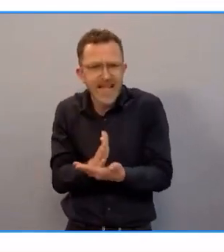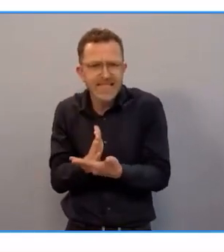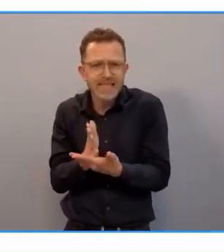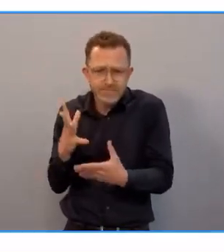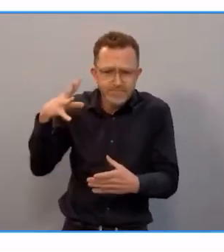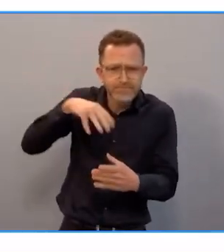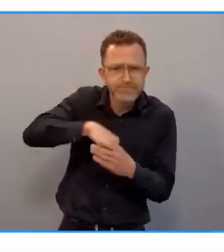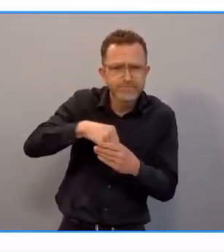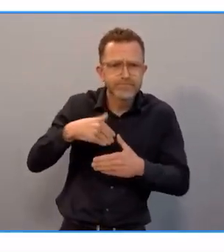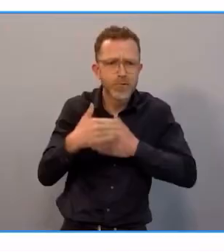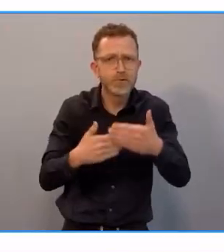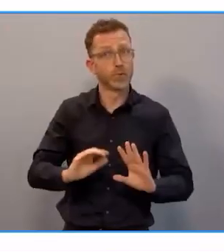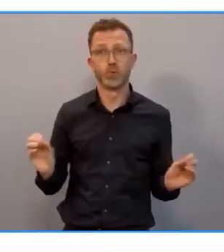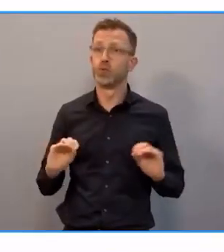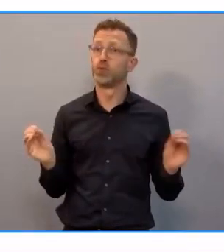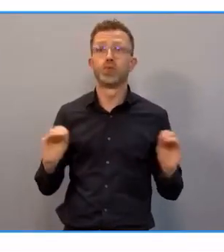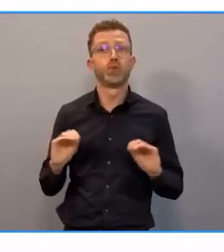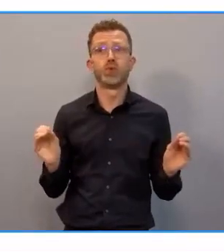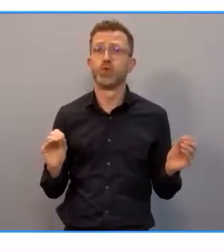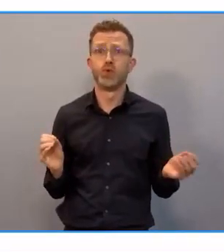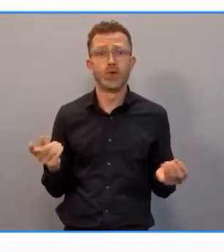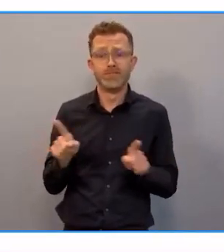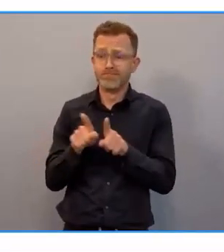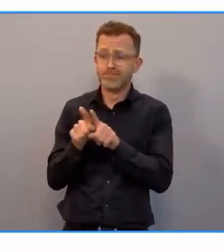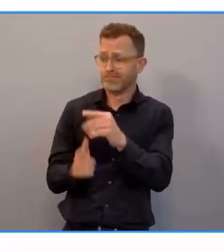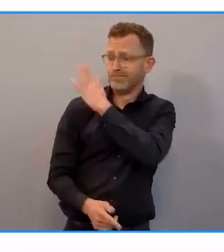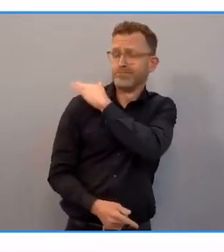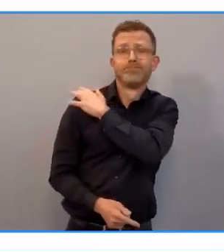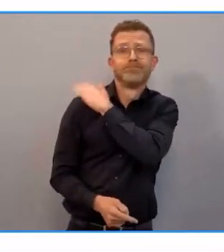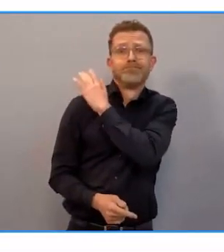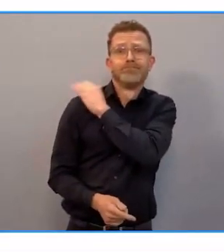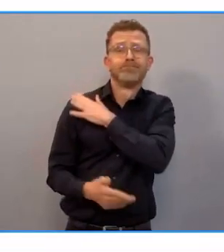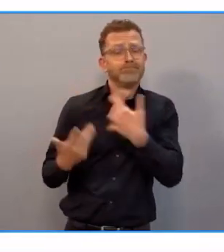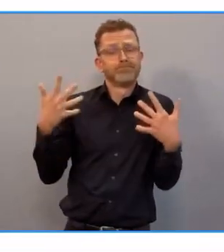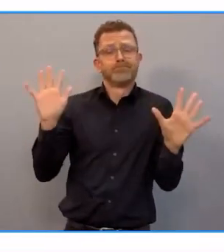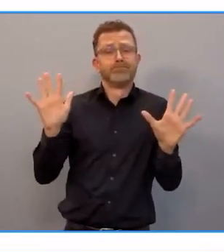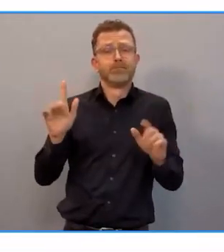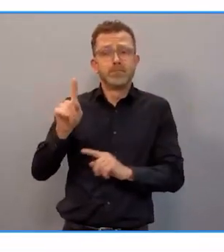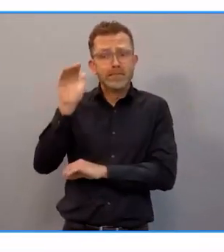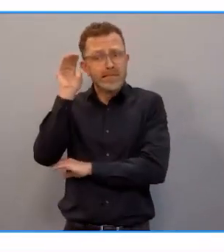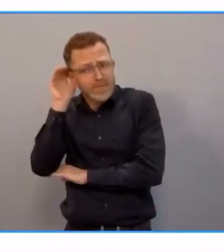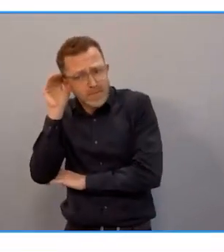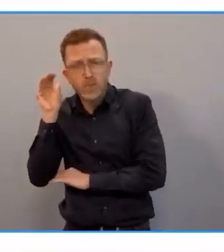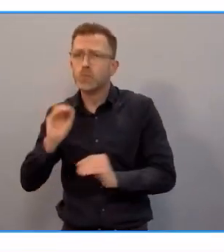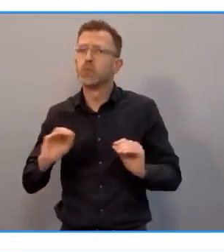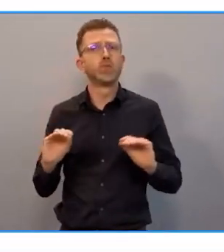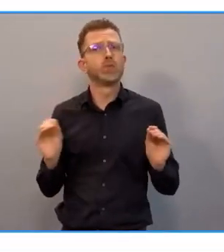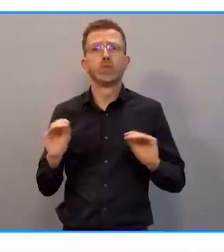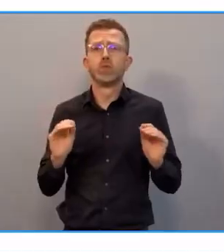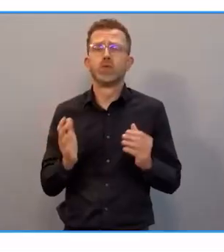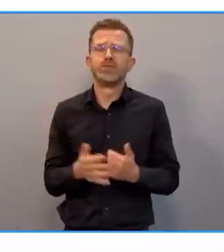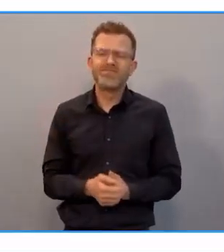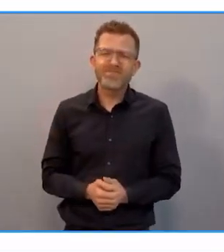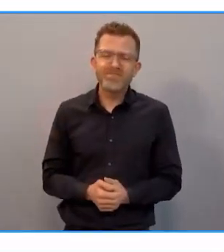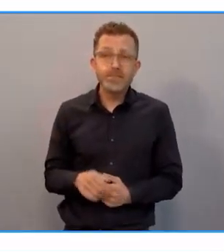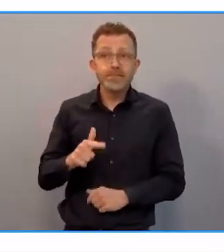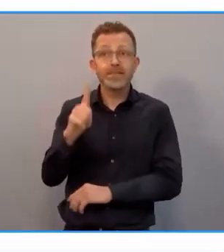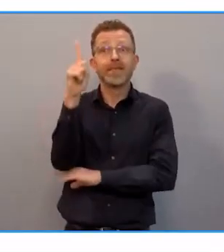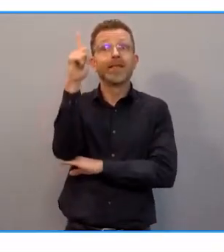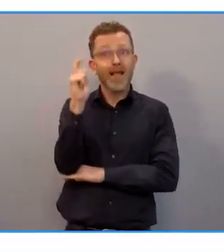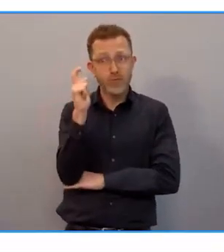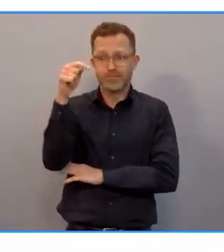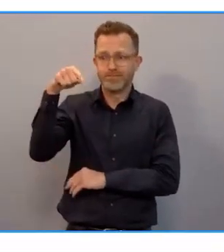The launch of the Amman Berlin declaration sends a very clear message that we are moving